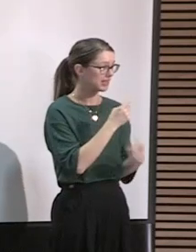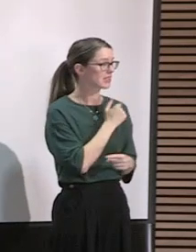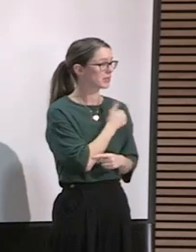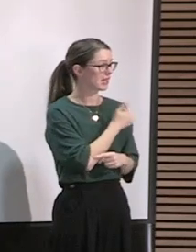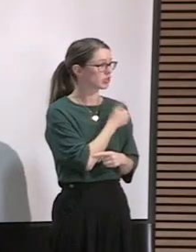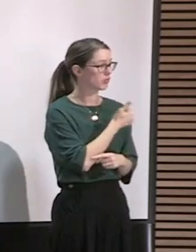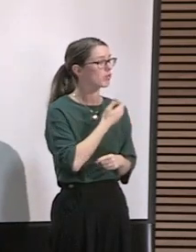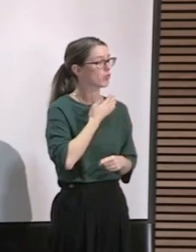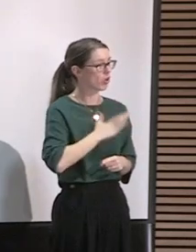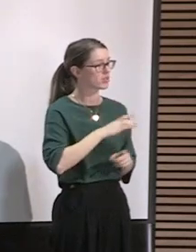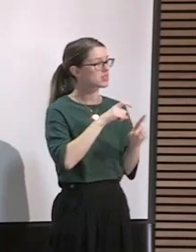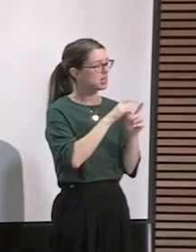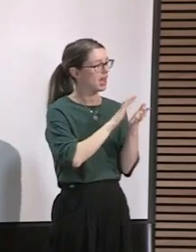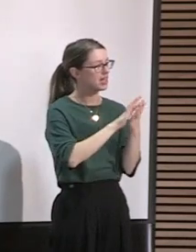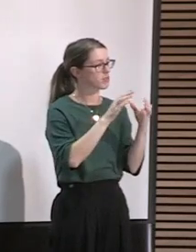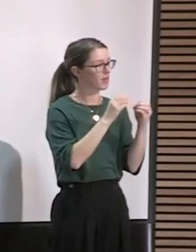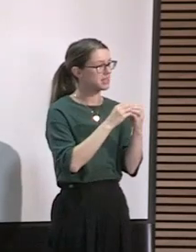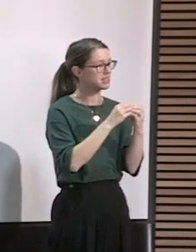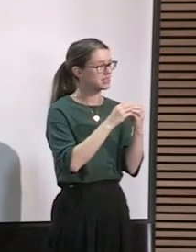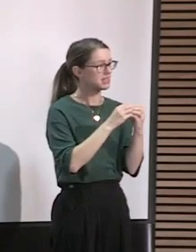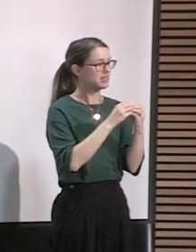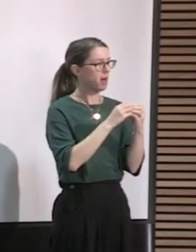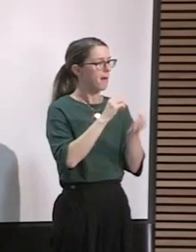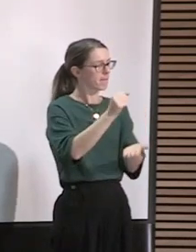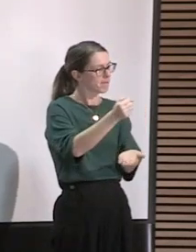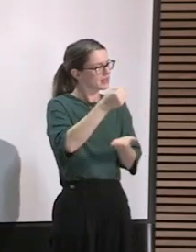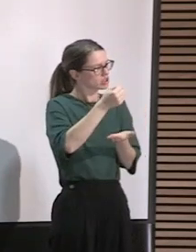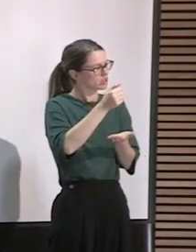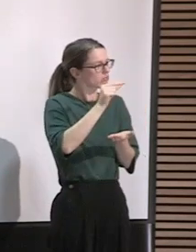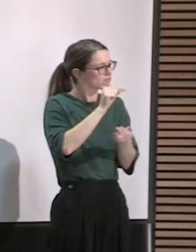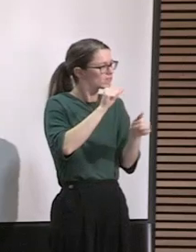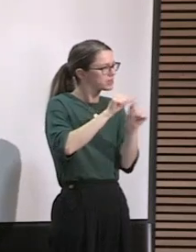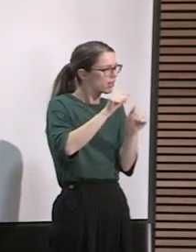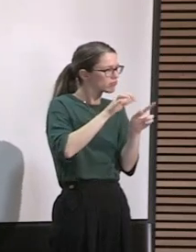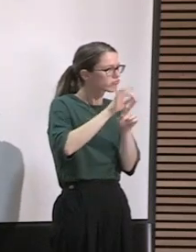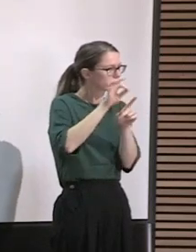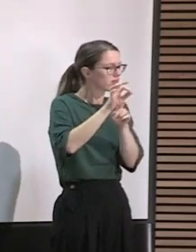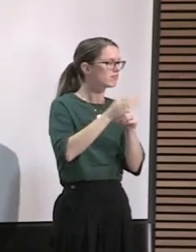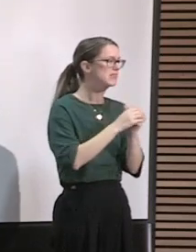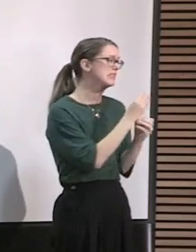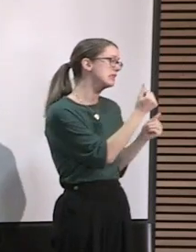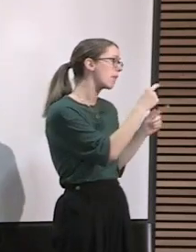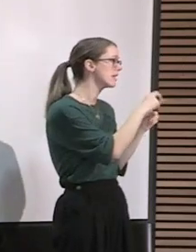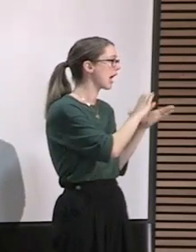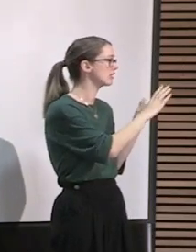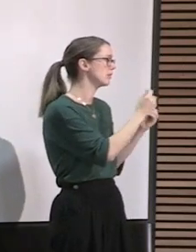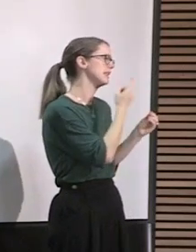with them all via teleconference. Yes, I have set out an expectation that we